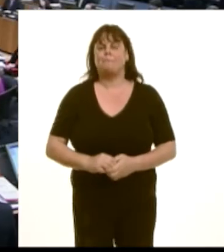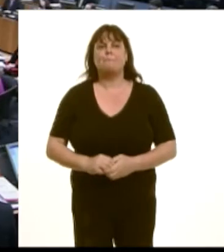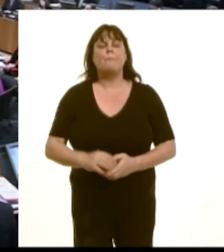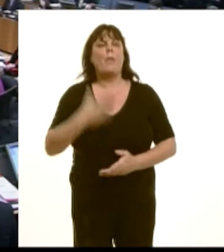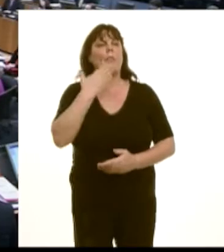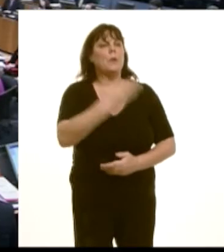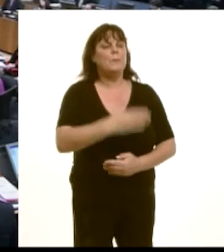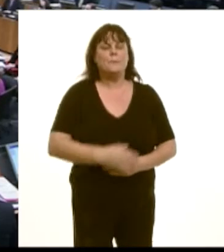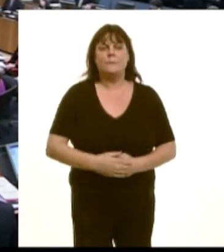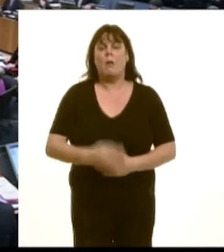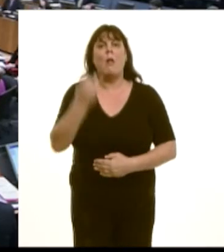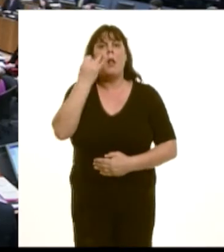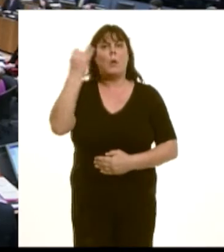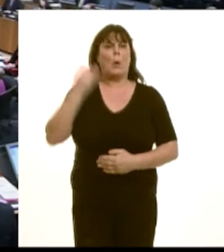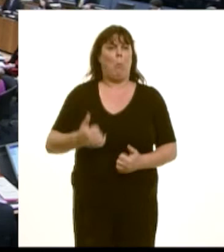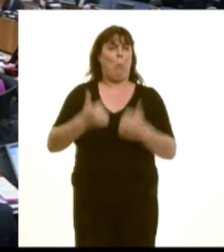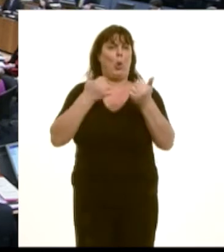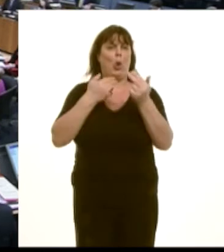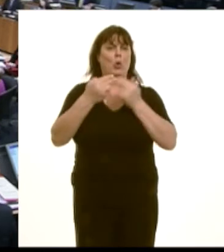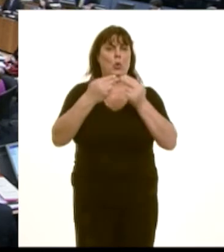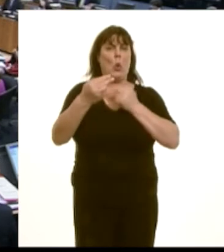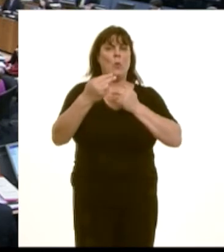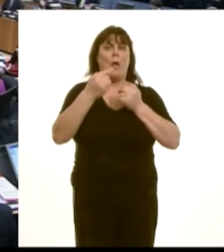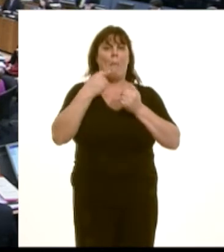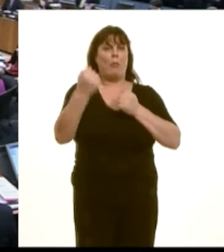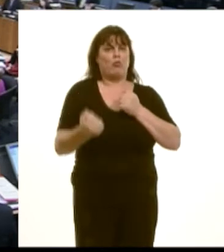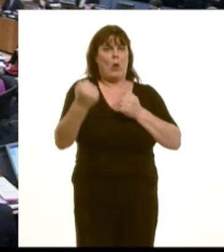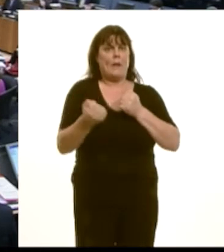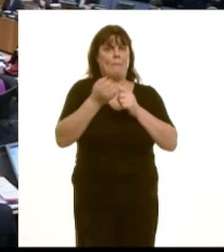we had some very good news on the electrification proposals, which are going forward now that